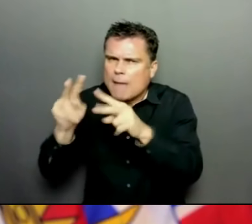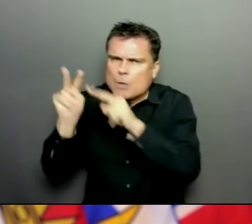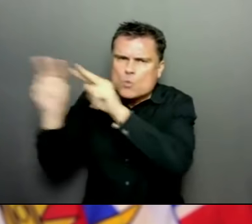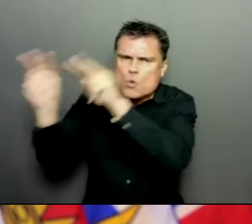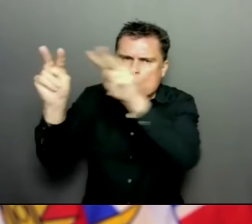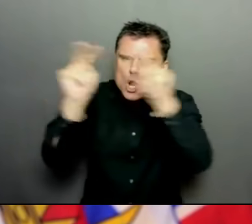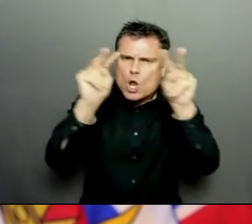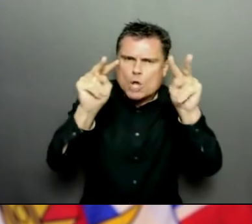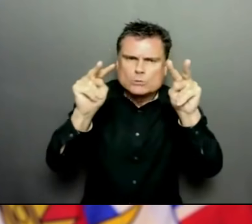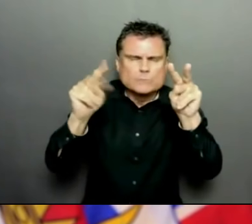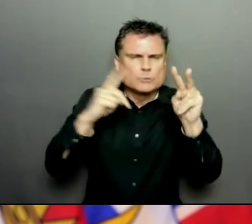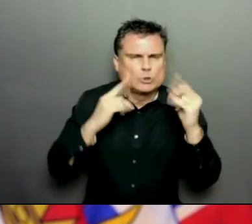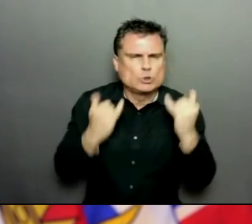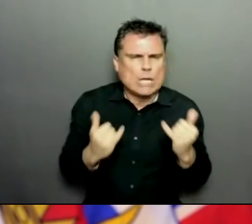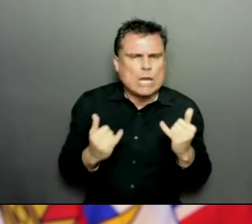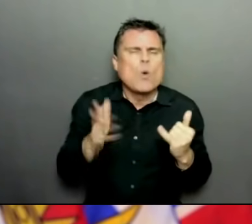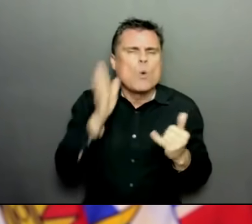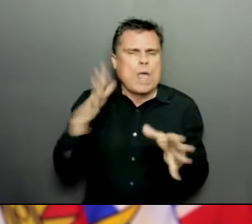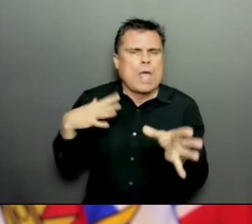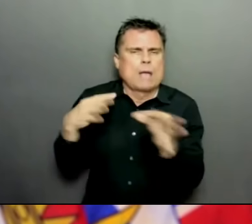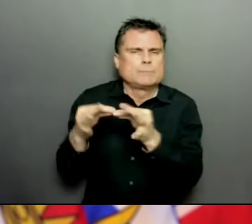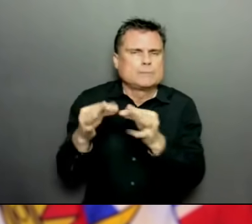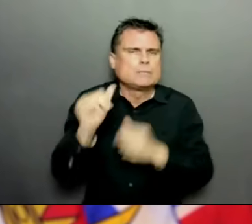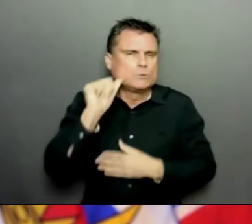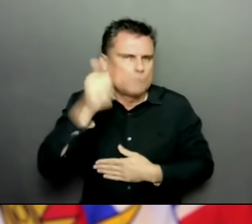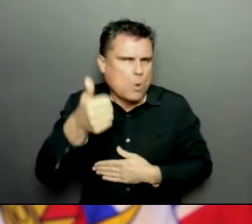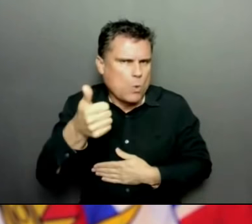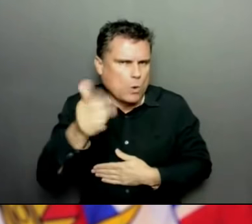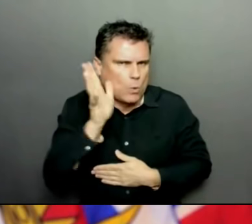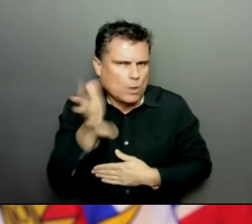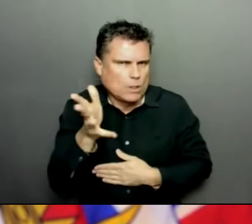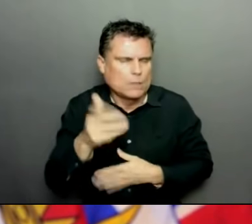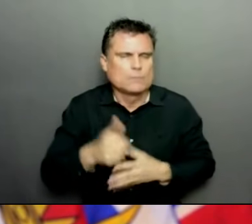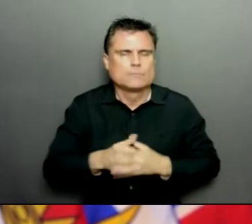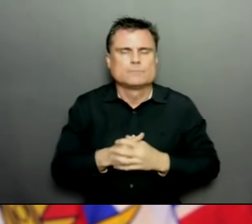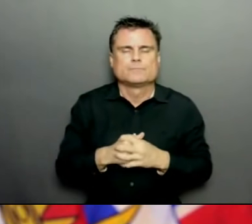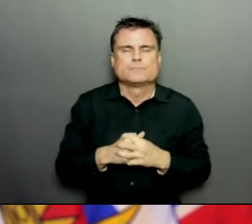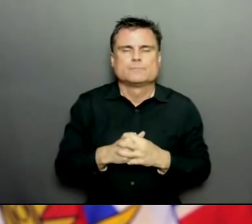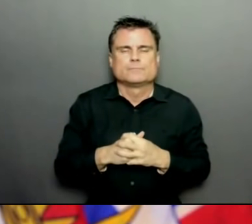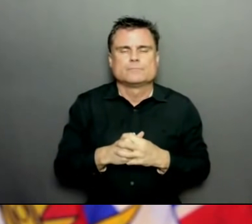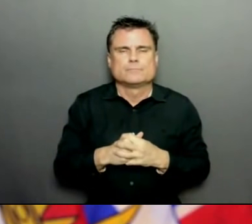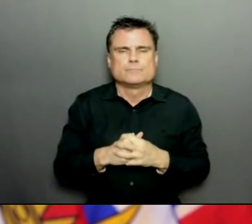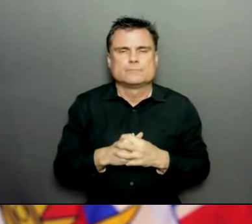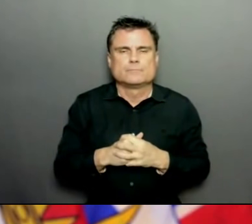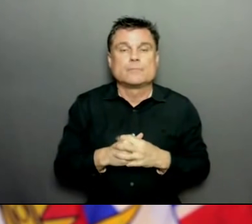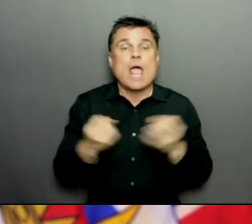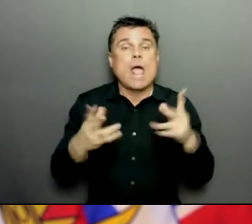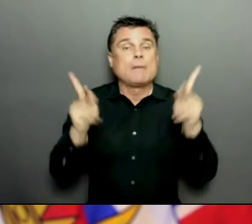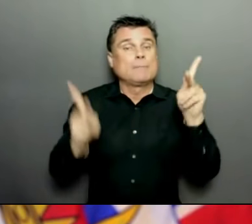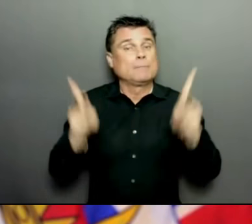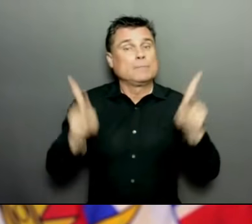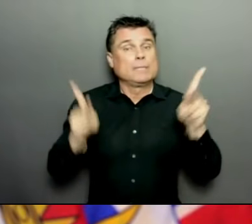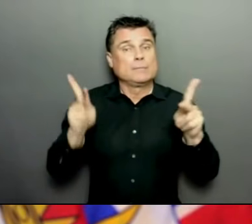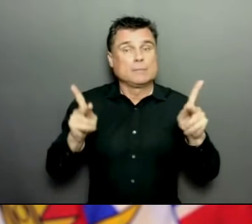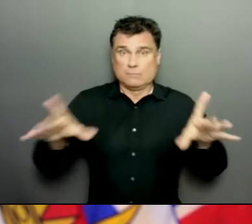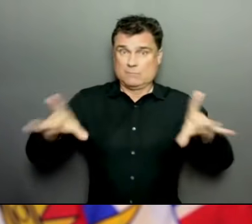We will be updating that tomorrow. In addition, we have 35,455 people who have recovered from COVID-19.